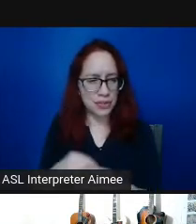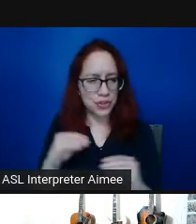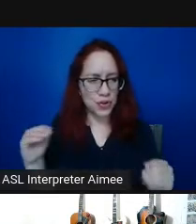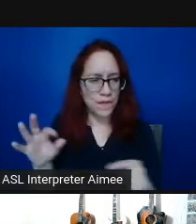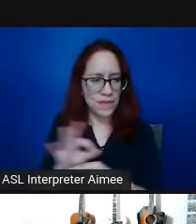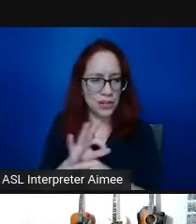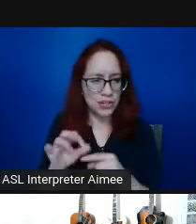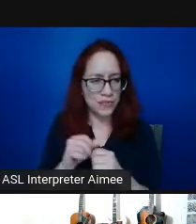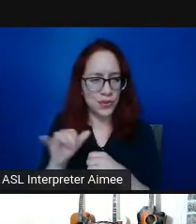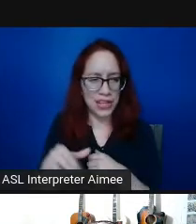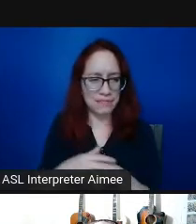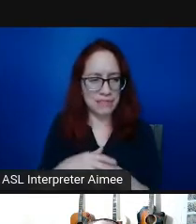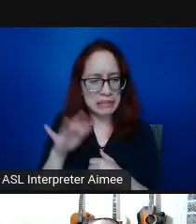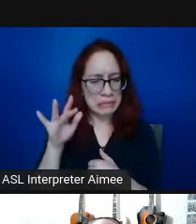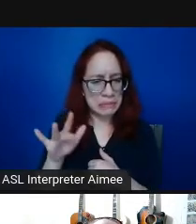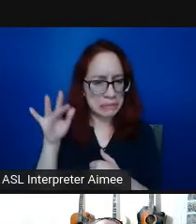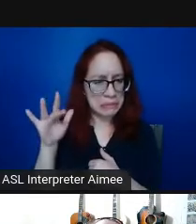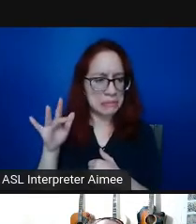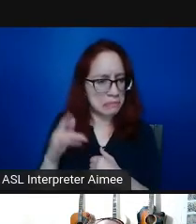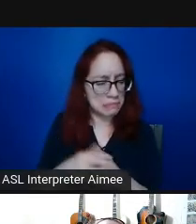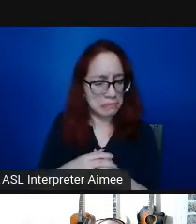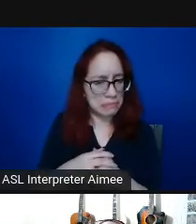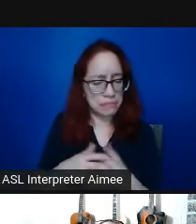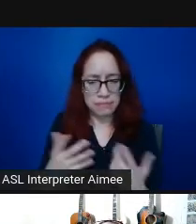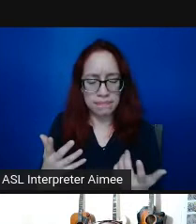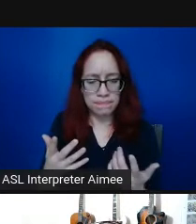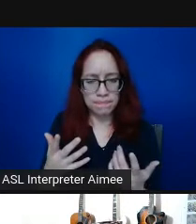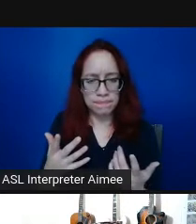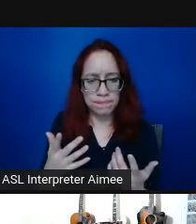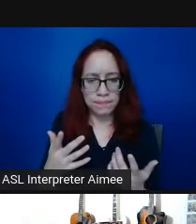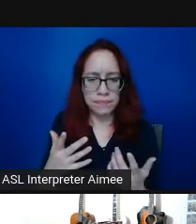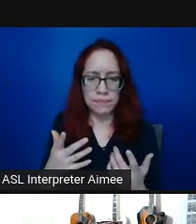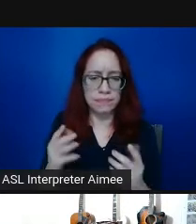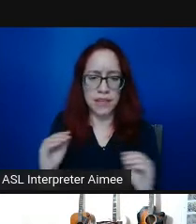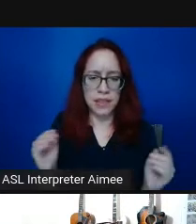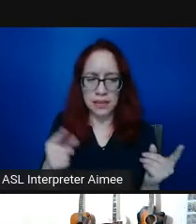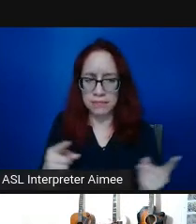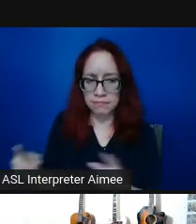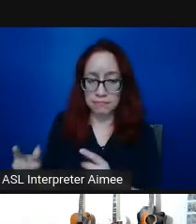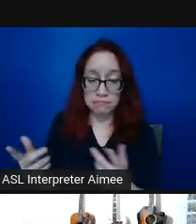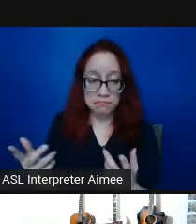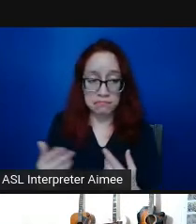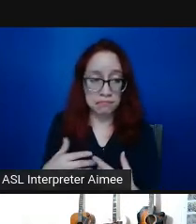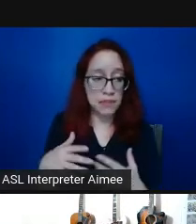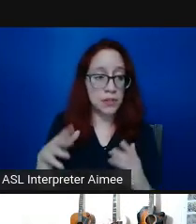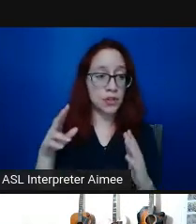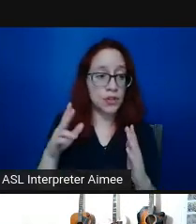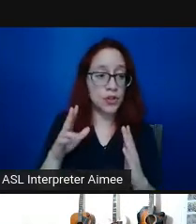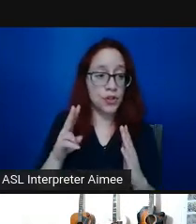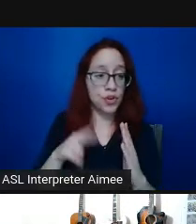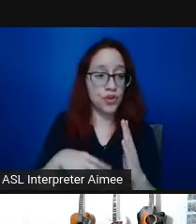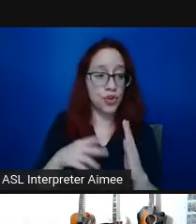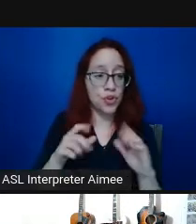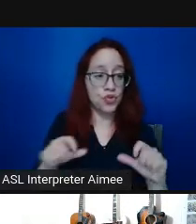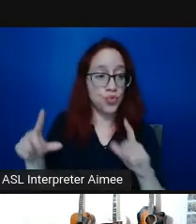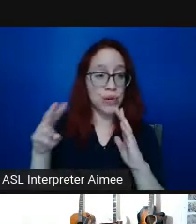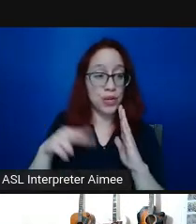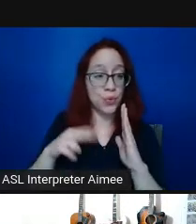I'm clicking on this image at the moment and nothing's happening. A screen reader user will, when they arrive at this image,